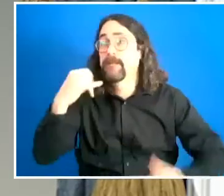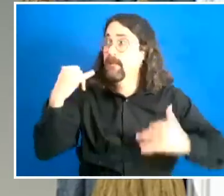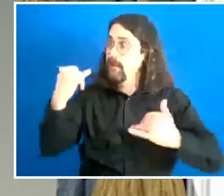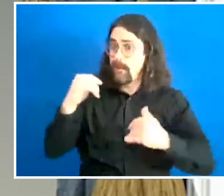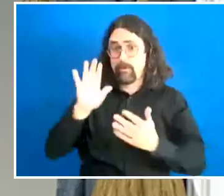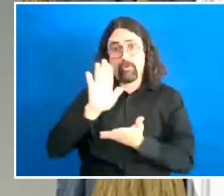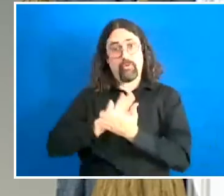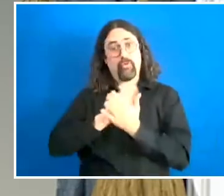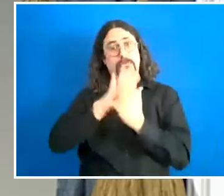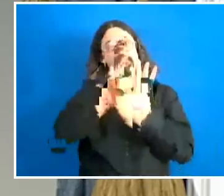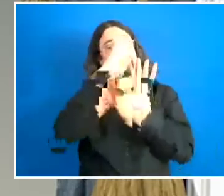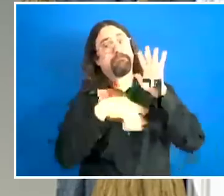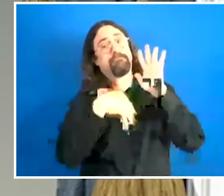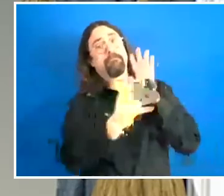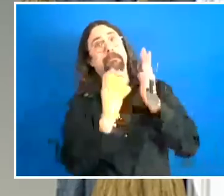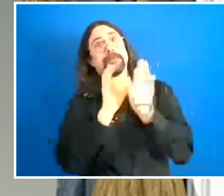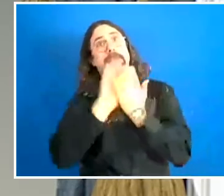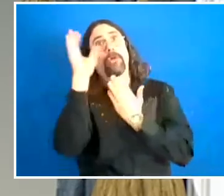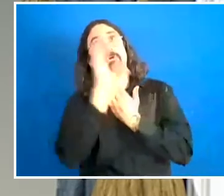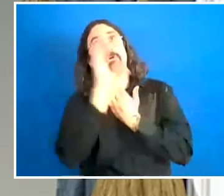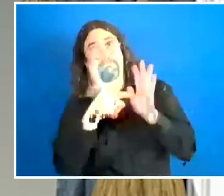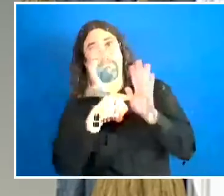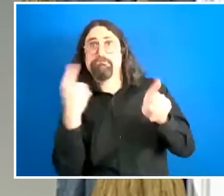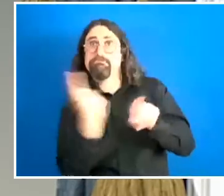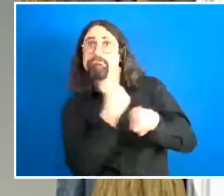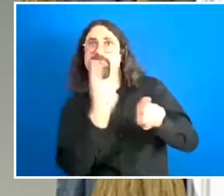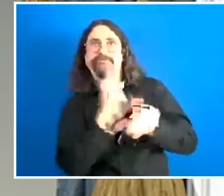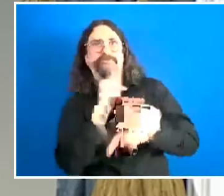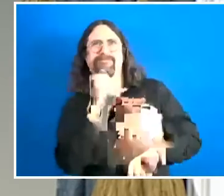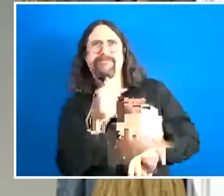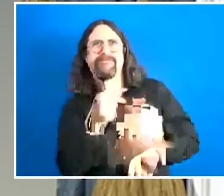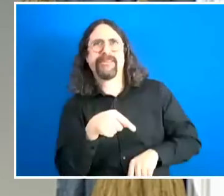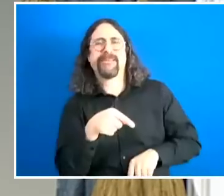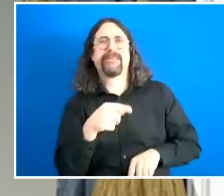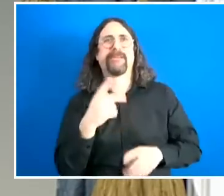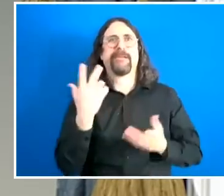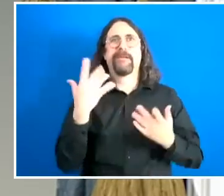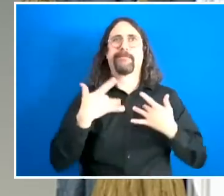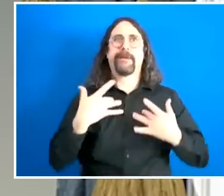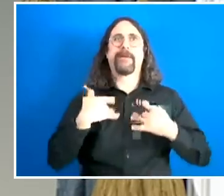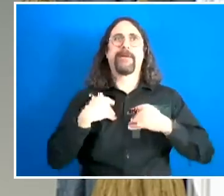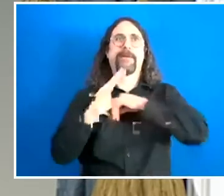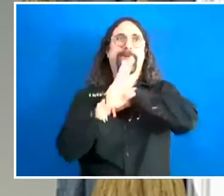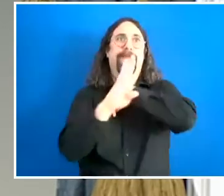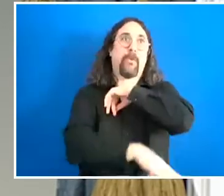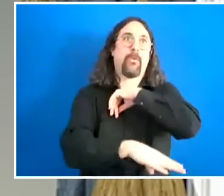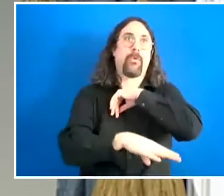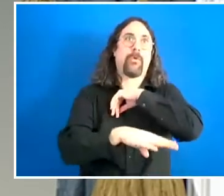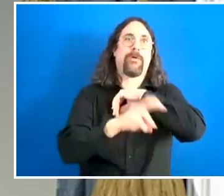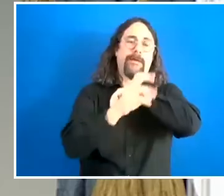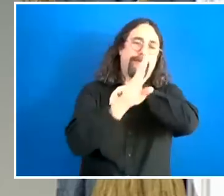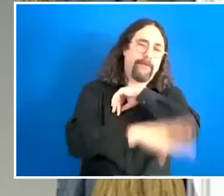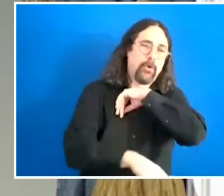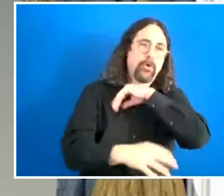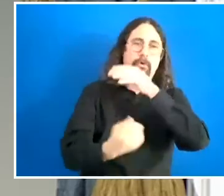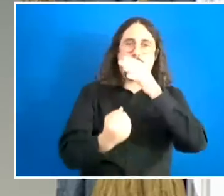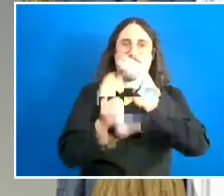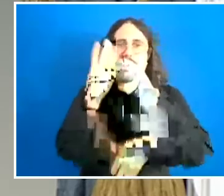THINK OF SCHOOL. THIS IS GOING TO BE MUCH MORE OF A CONTINUUM. BUT PERHAPS TO PUT THIS IN CONTEXT, EVERY